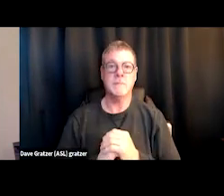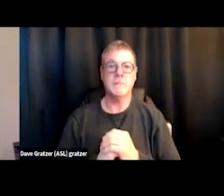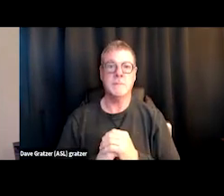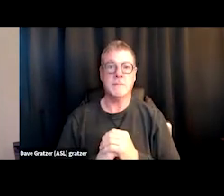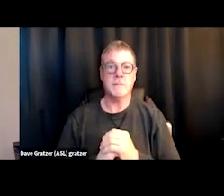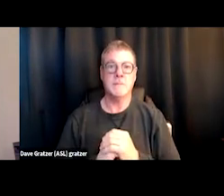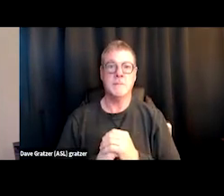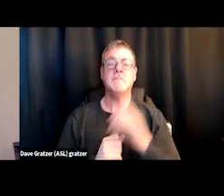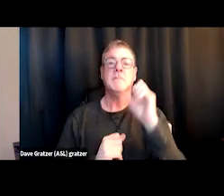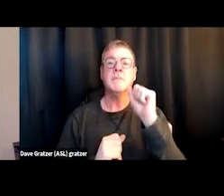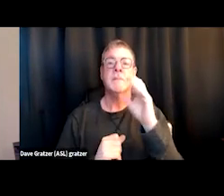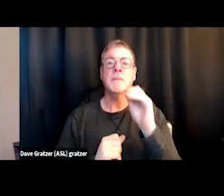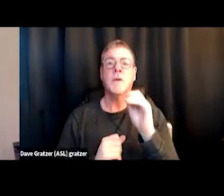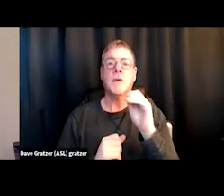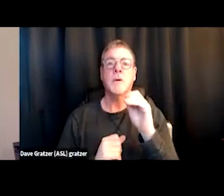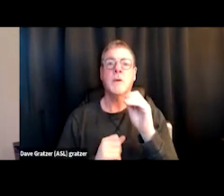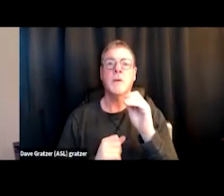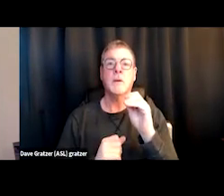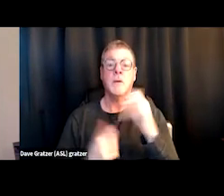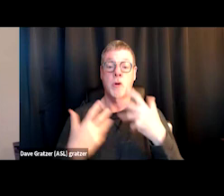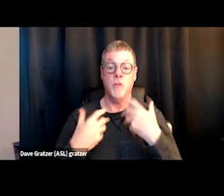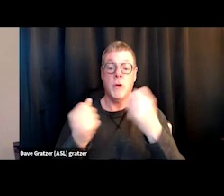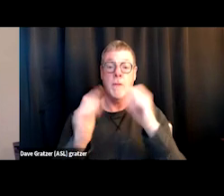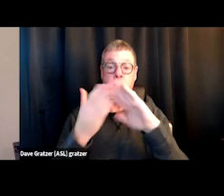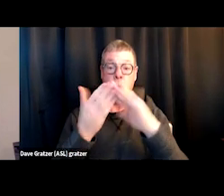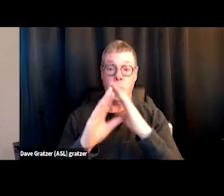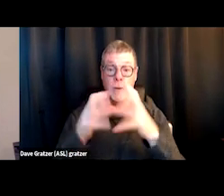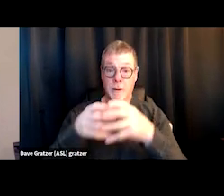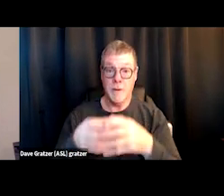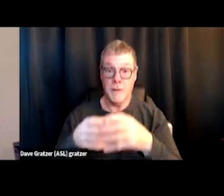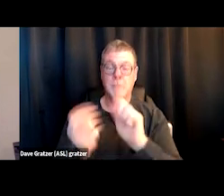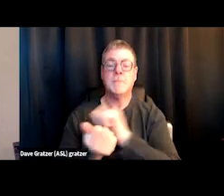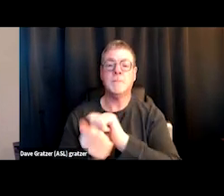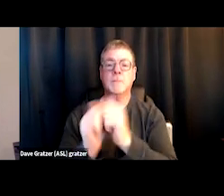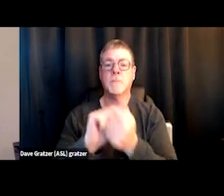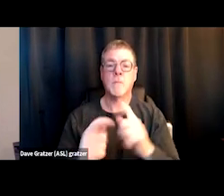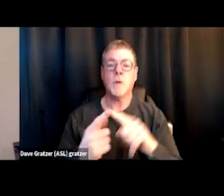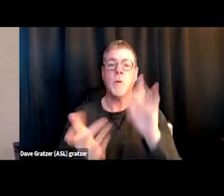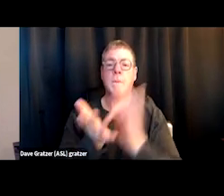and so, we turned this recovery community into a medical respite program.